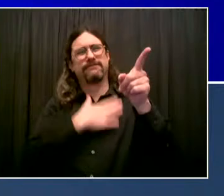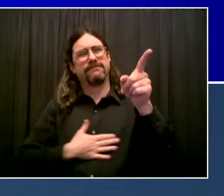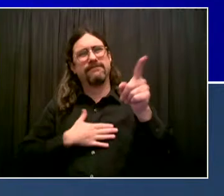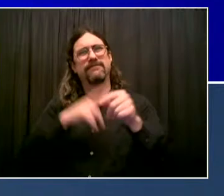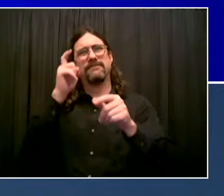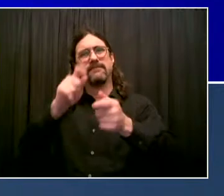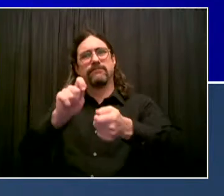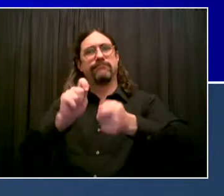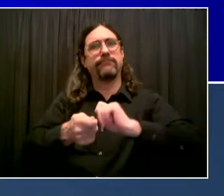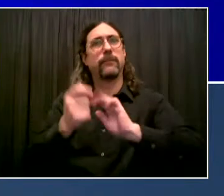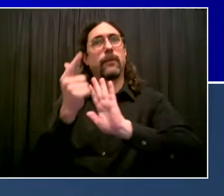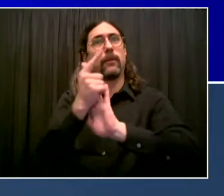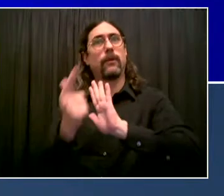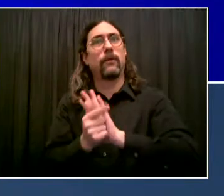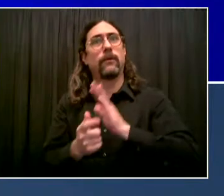NEW YORK K TO CHANGE THE LAWS,